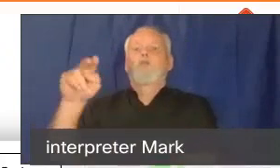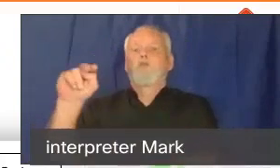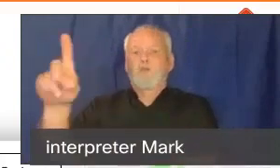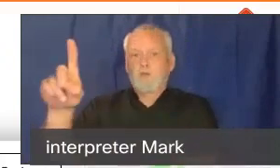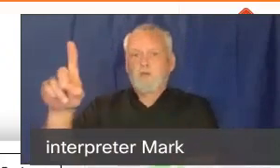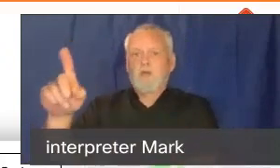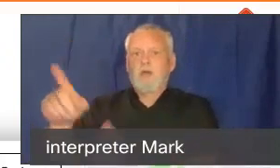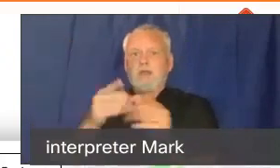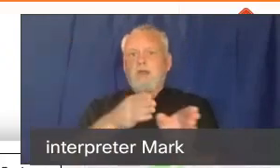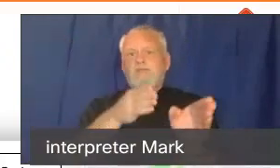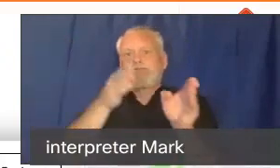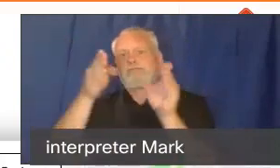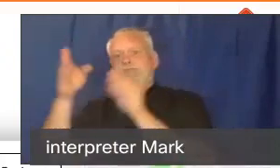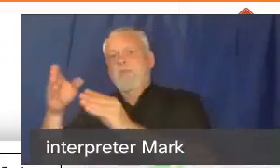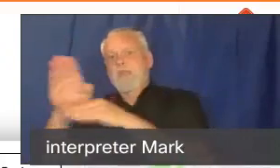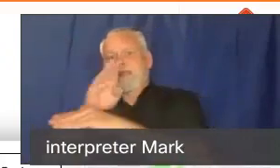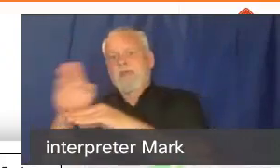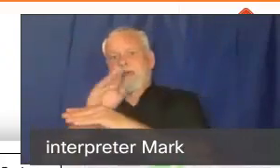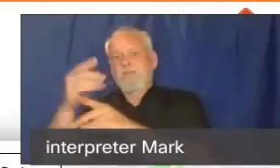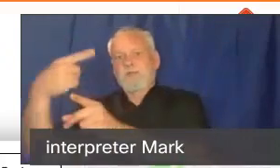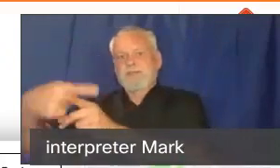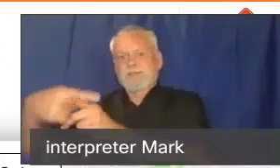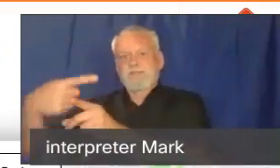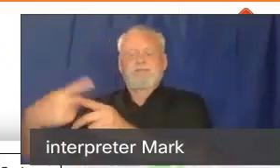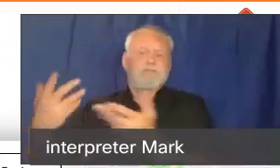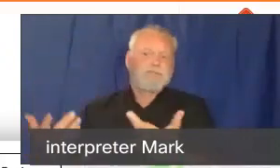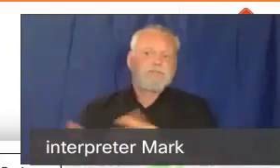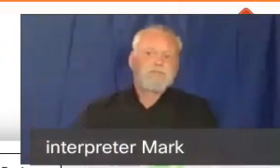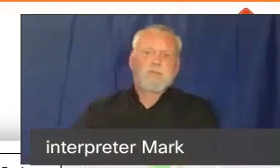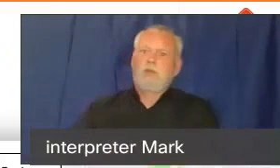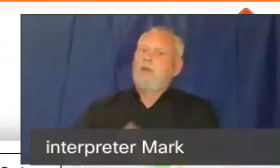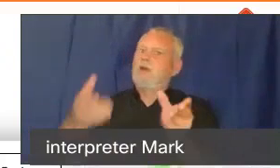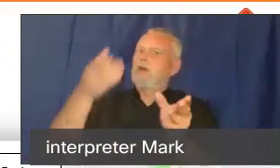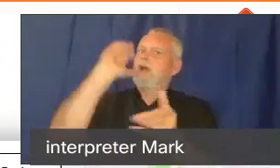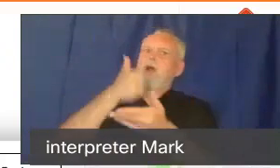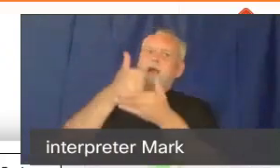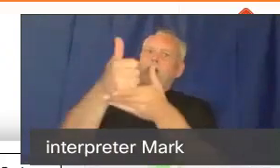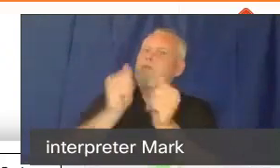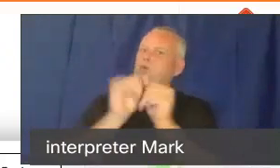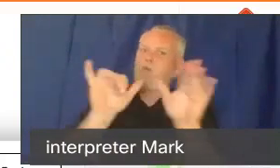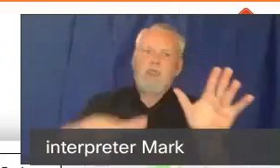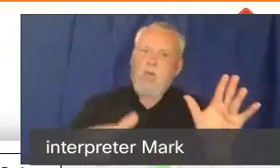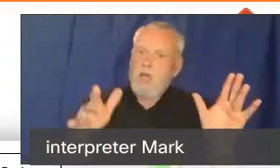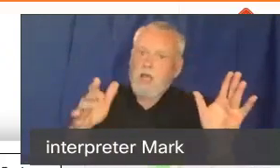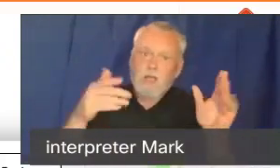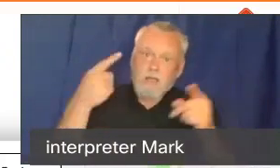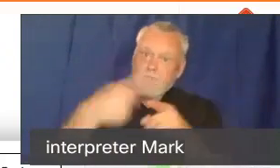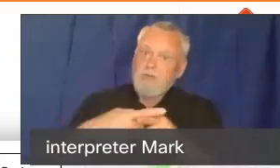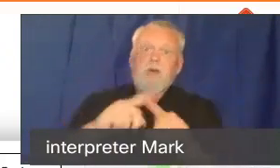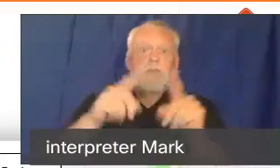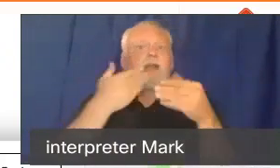Come over to that busy intersection, which is God, help you with that intersection, but thank you for the response.